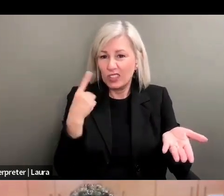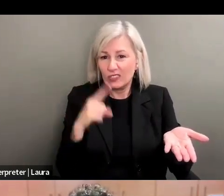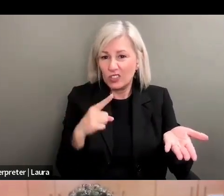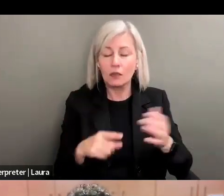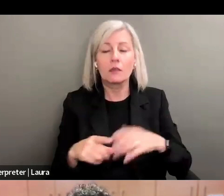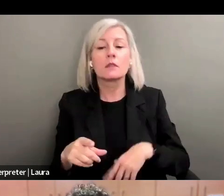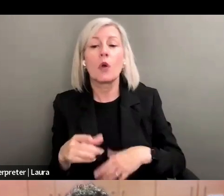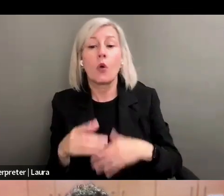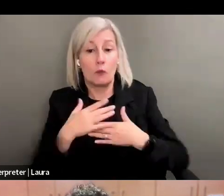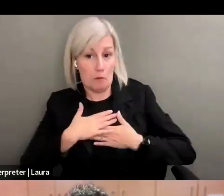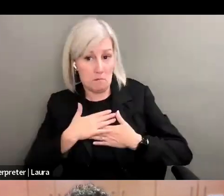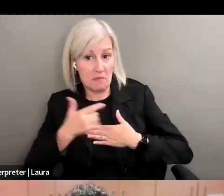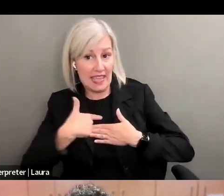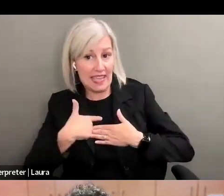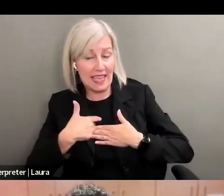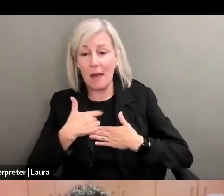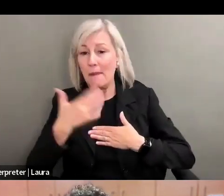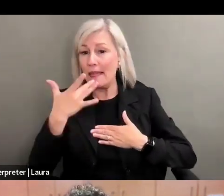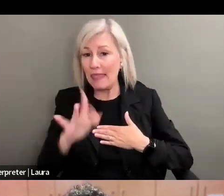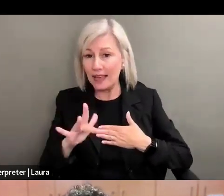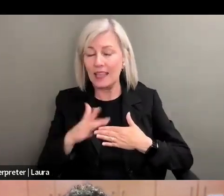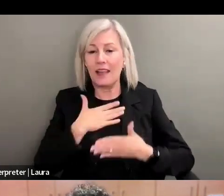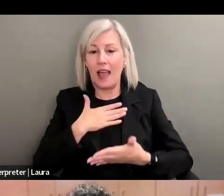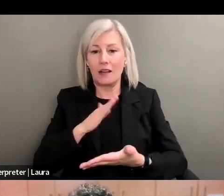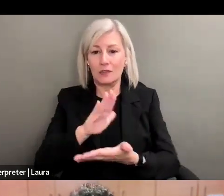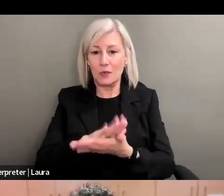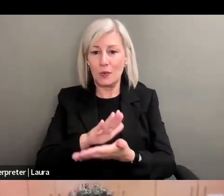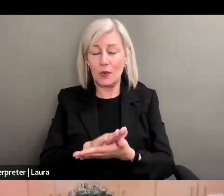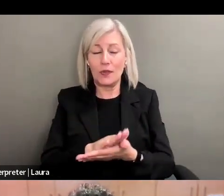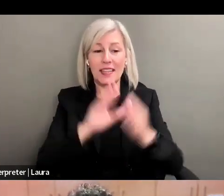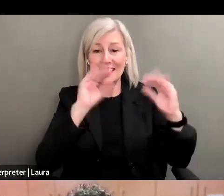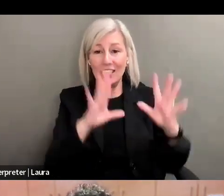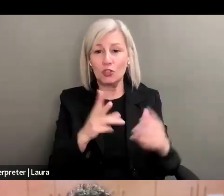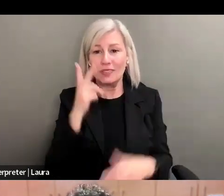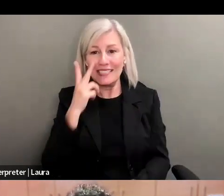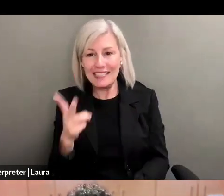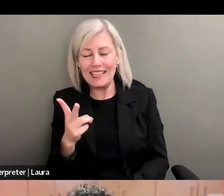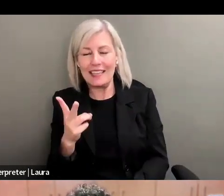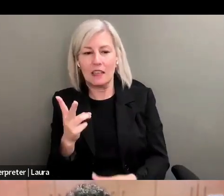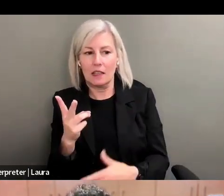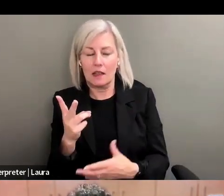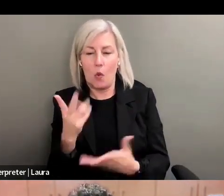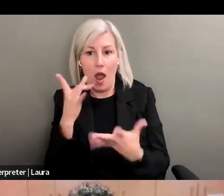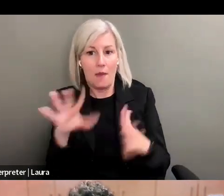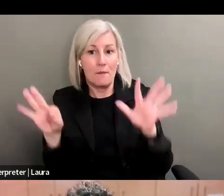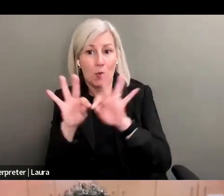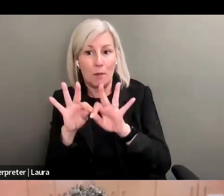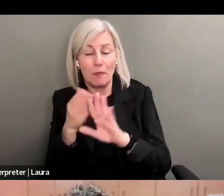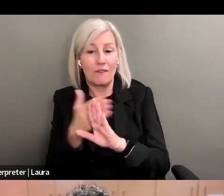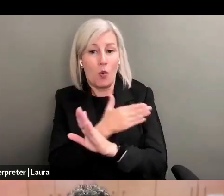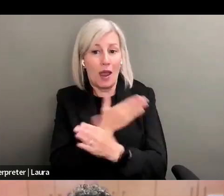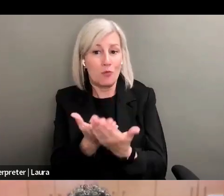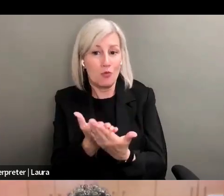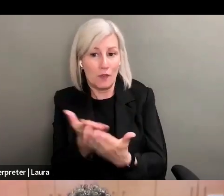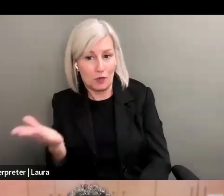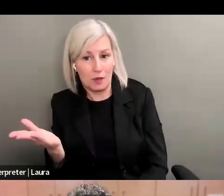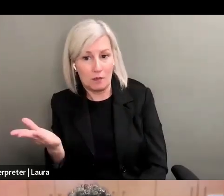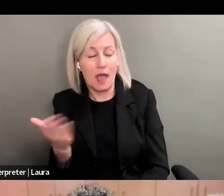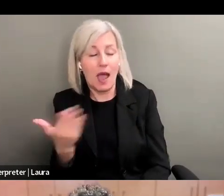myself, I'm lucky at the Debbie School that the teachers see the value before I even have to prove it to them. But I try to connect kids for the first time right